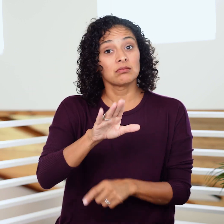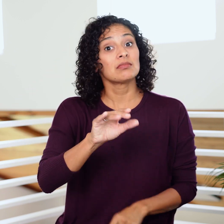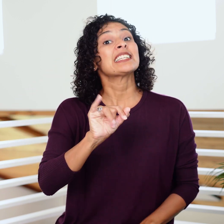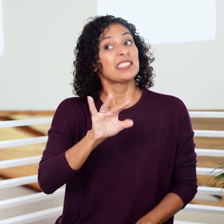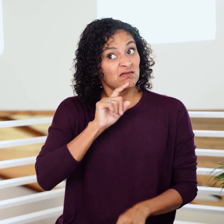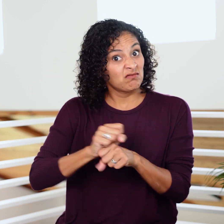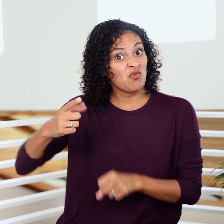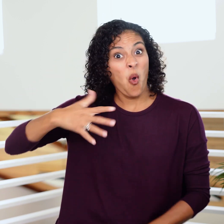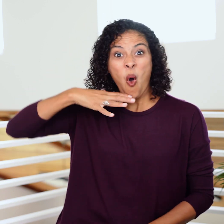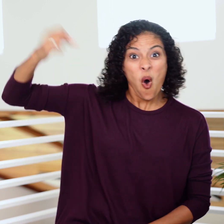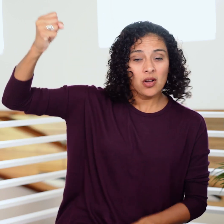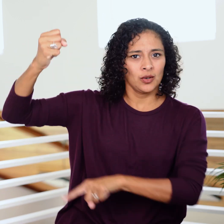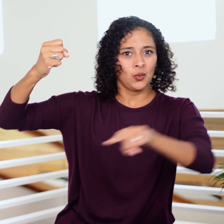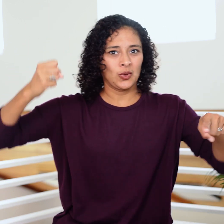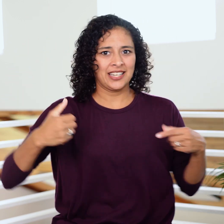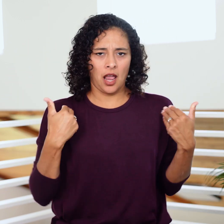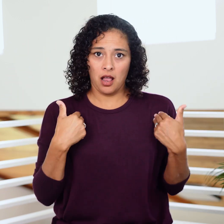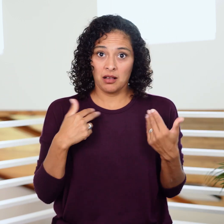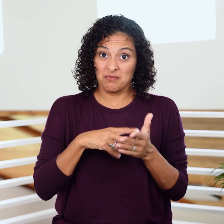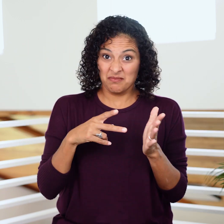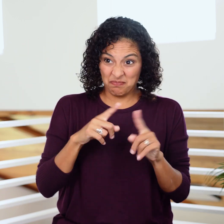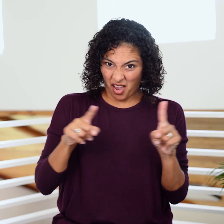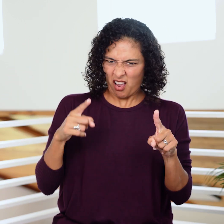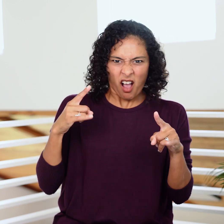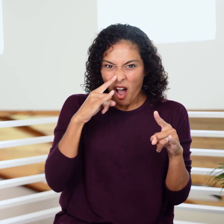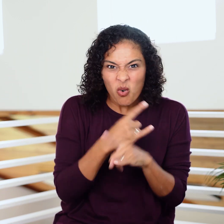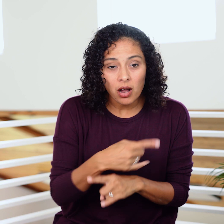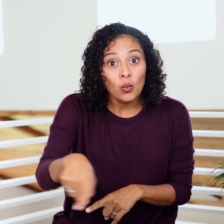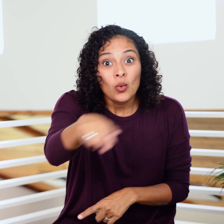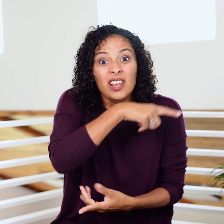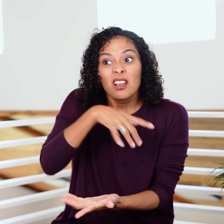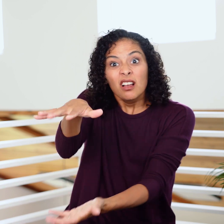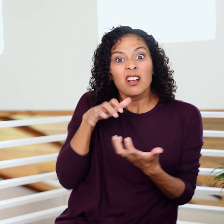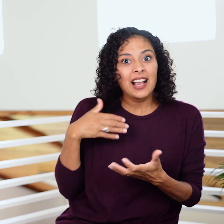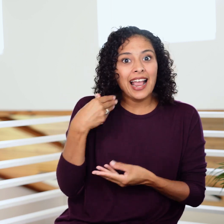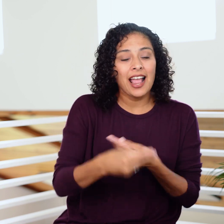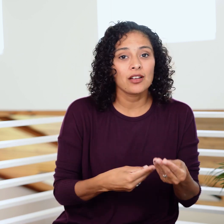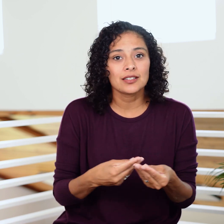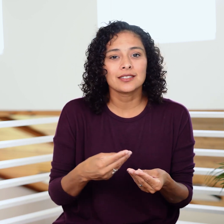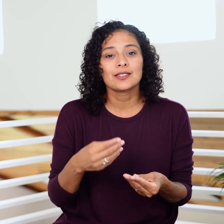If He’s the firstborn and we’re the younger siblings, He should get all the inheritance.